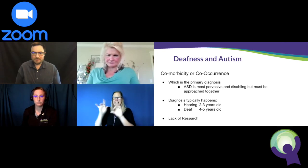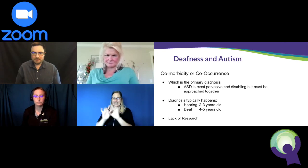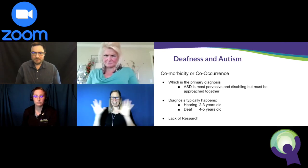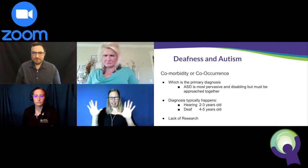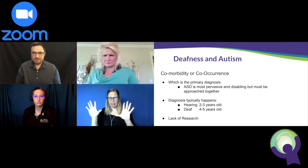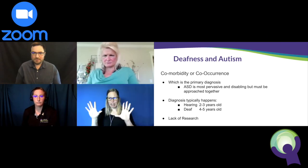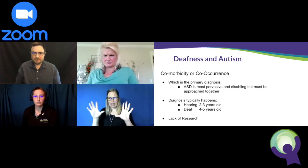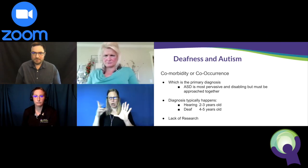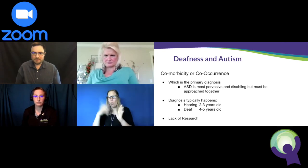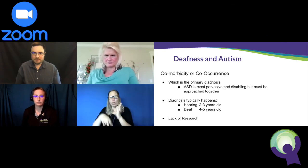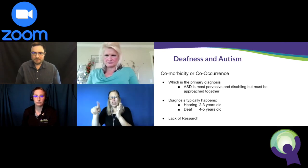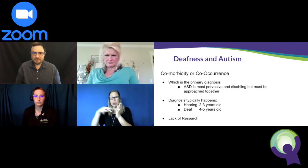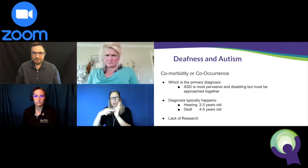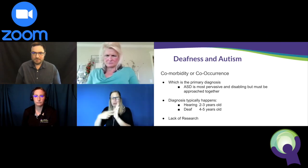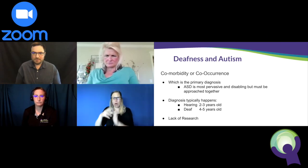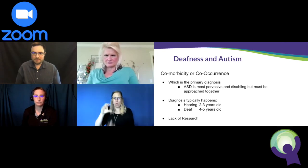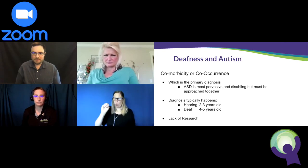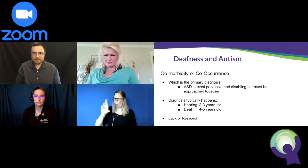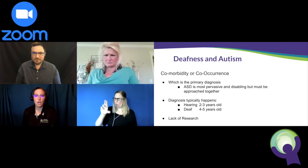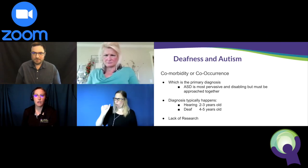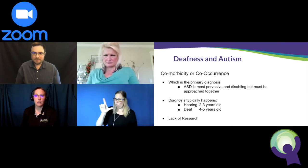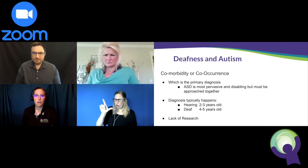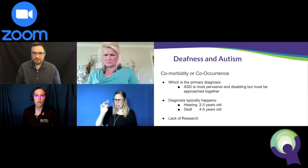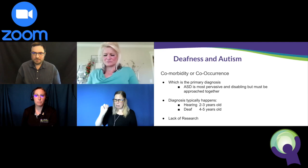what you mean by oral-manual approach.